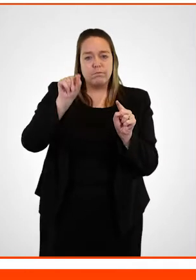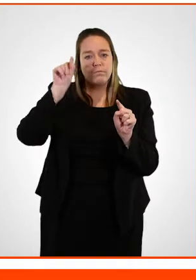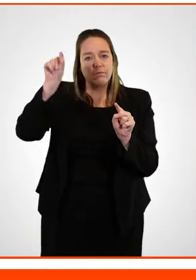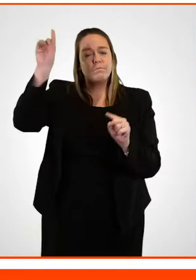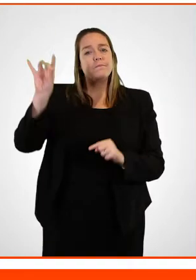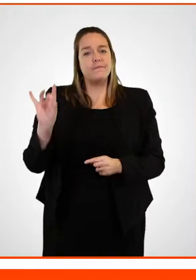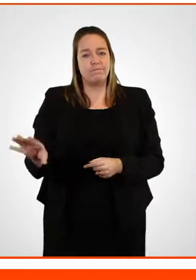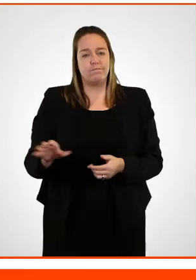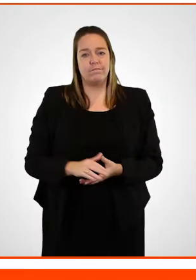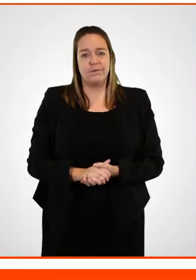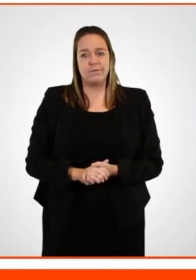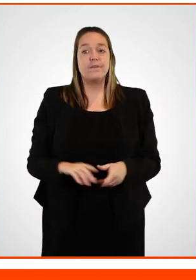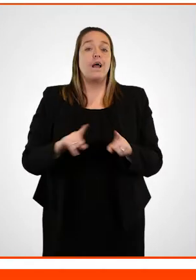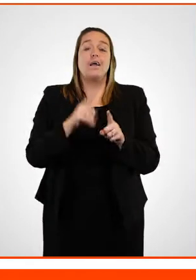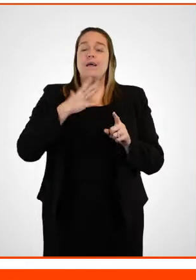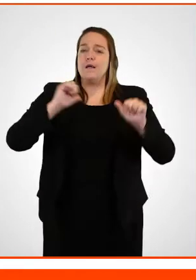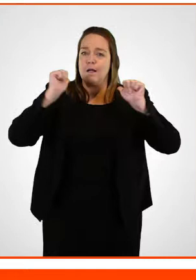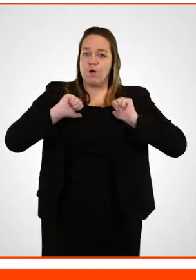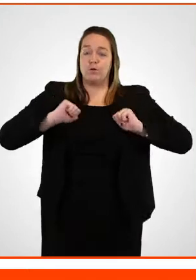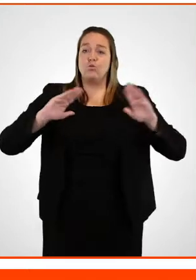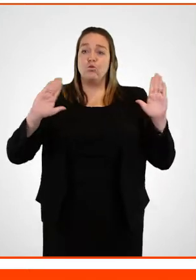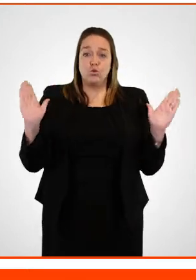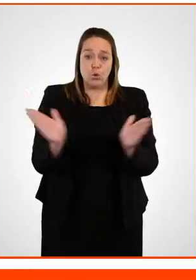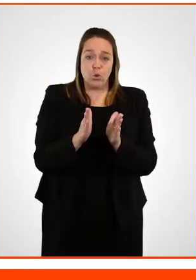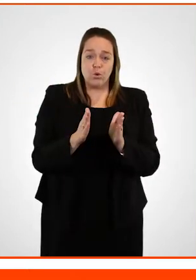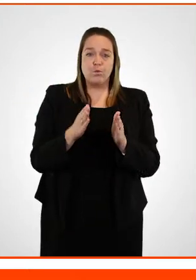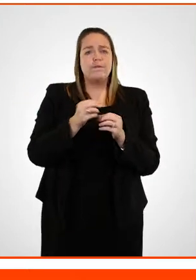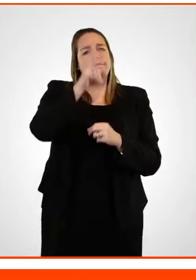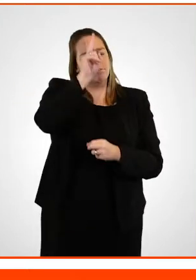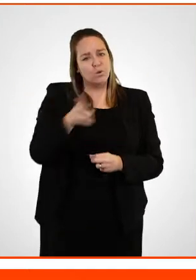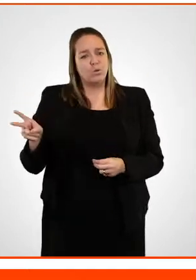And we want practice to be short and frequent.